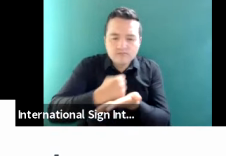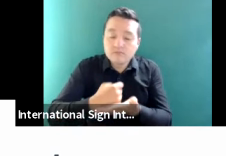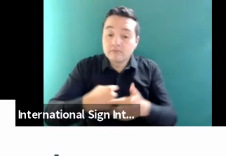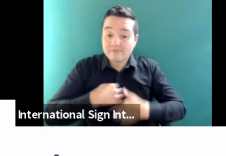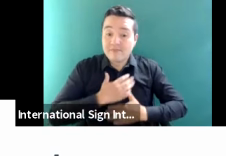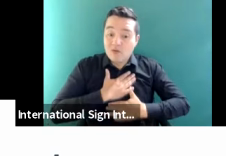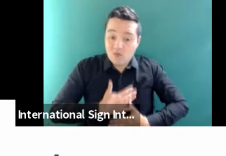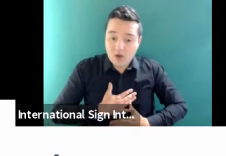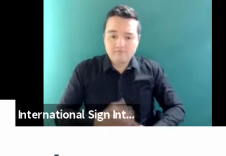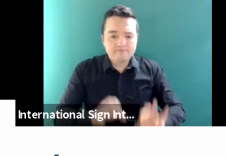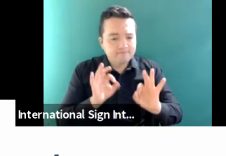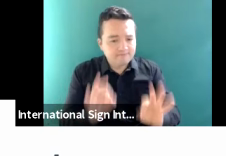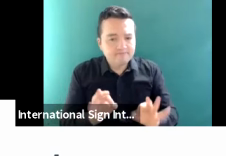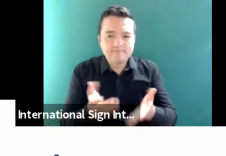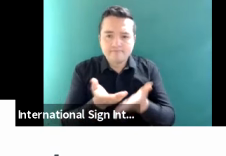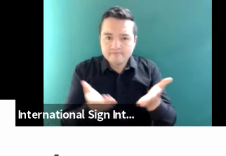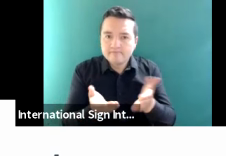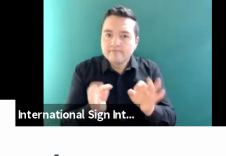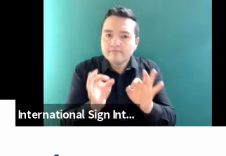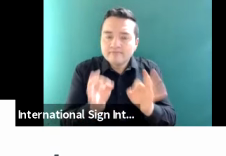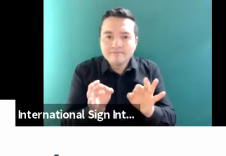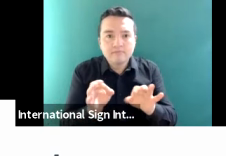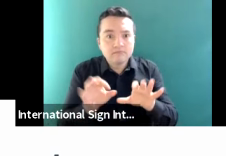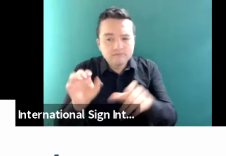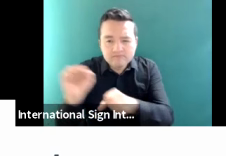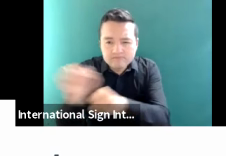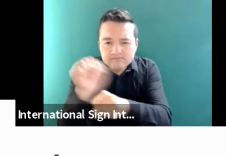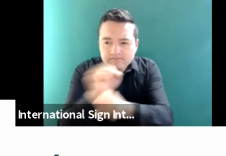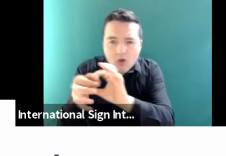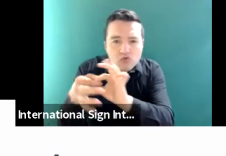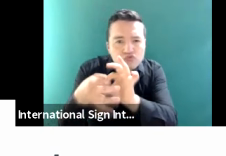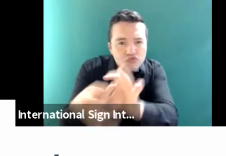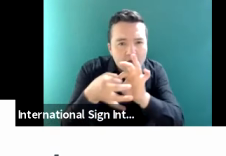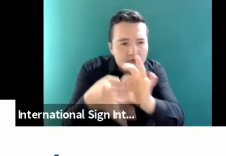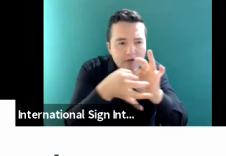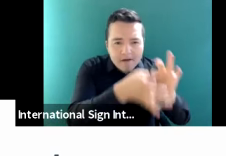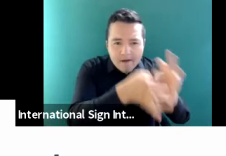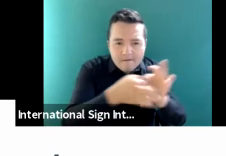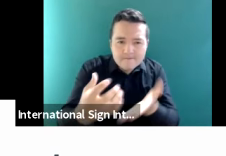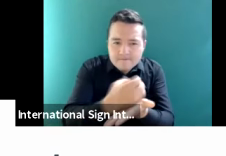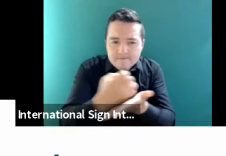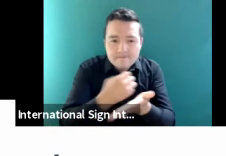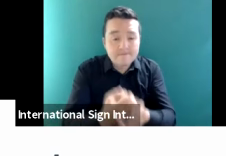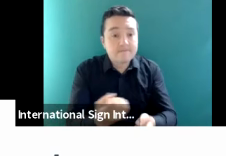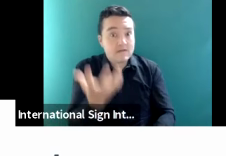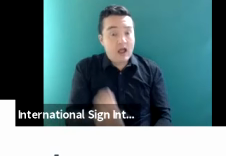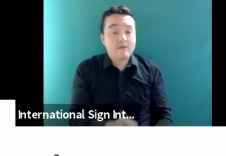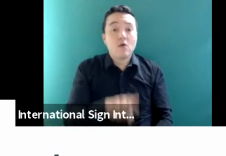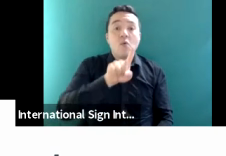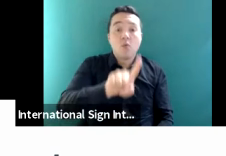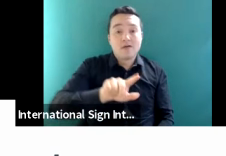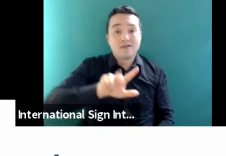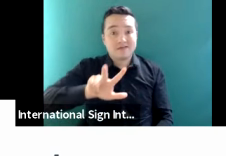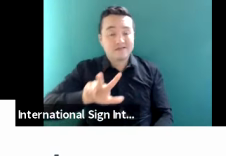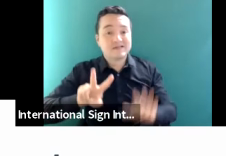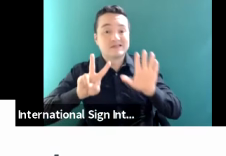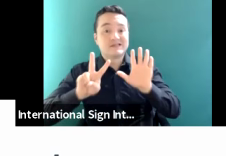It really is a very transparent process where everyone can look into the data and check the assessments that we collect, if it is accurate or not.